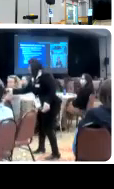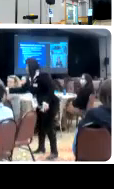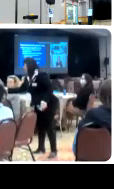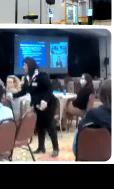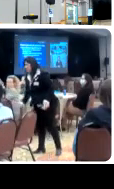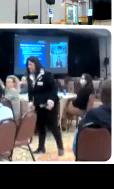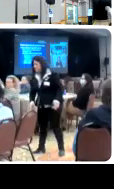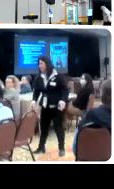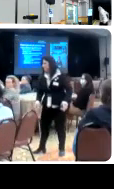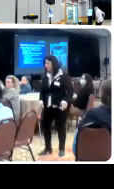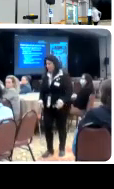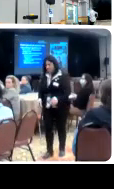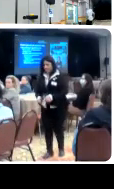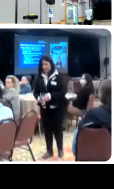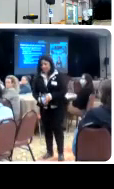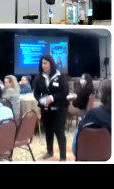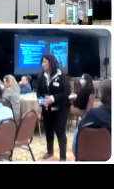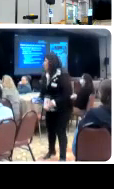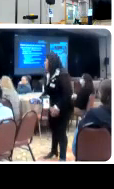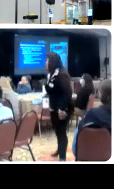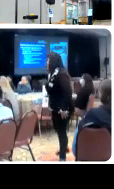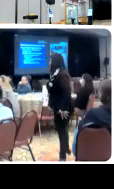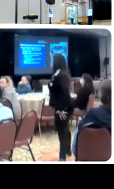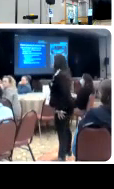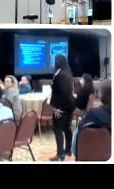said six people. How does that work in